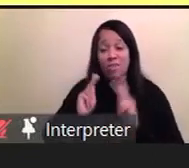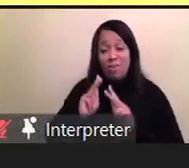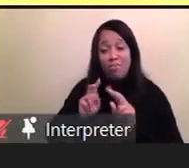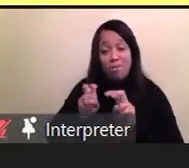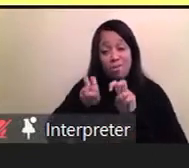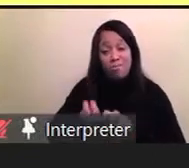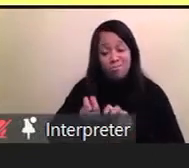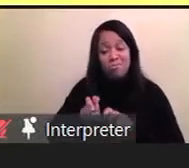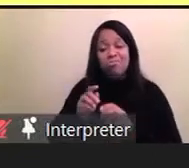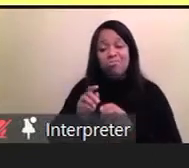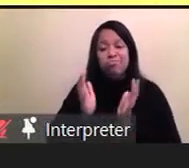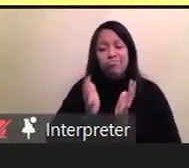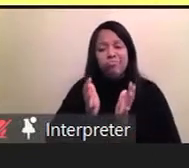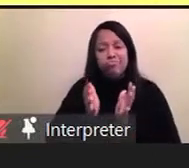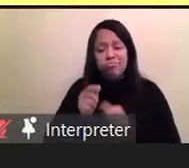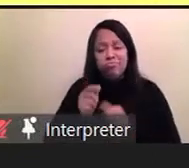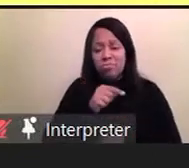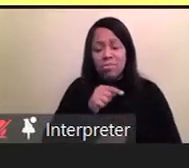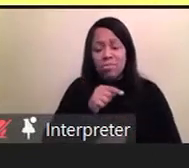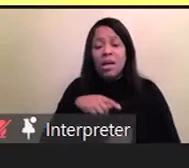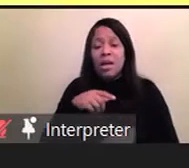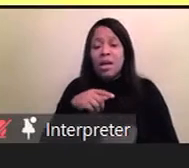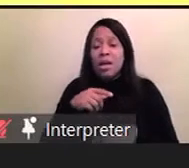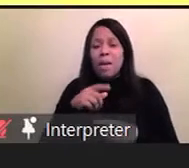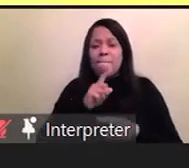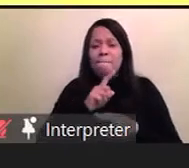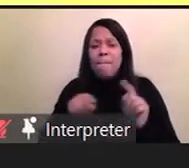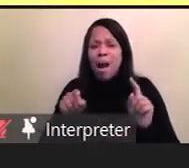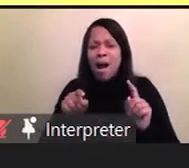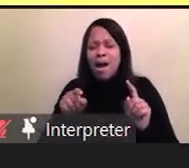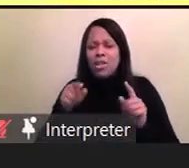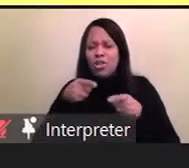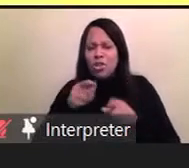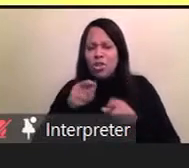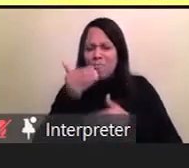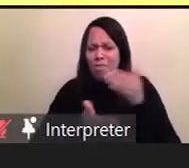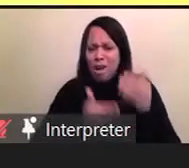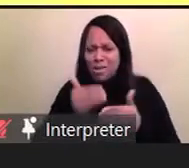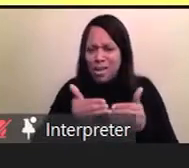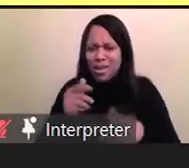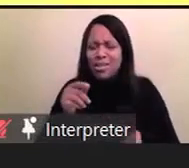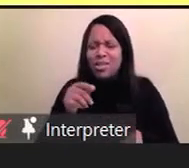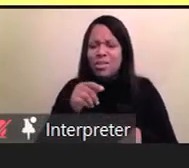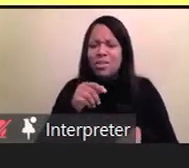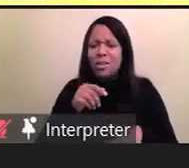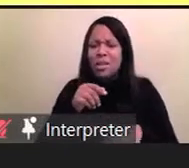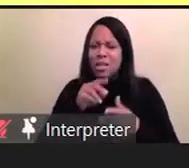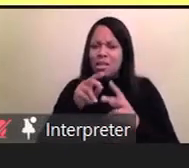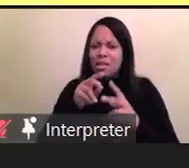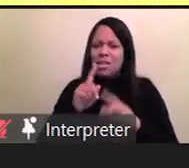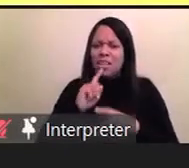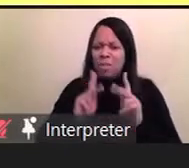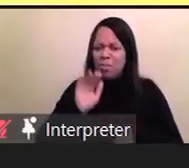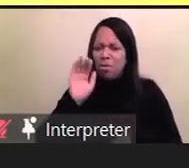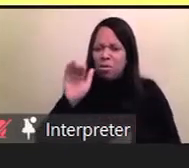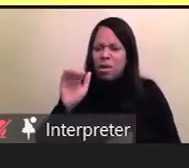we need you to write out what you're telling people. We need information written out. The supervisor initially did that